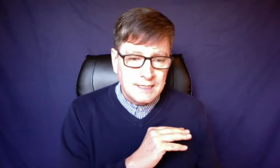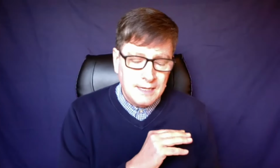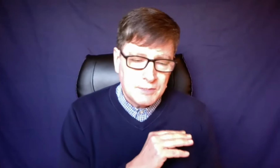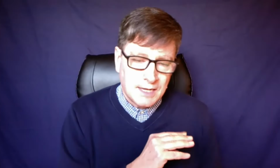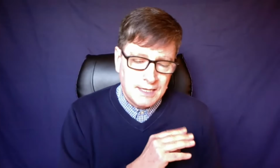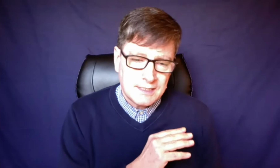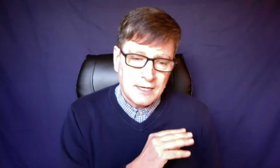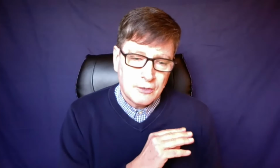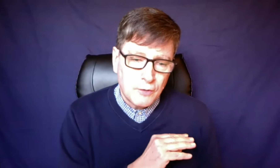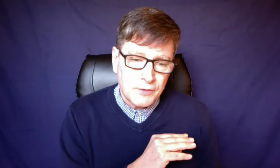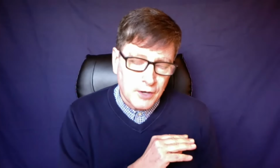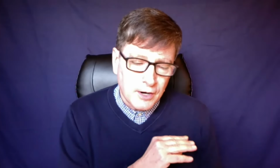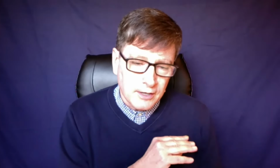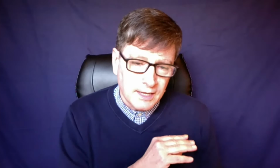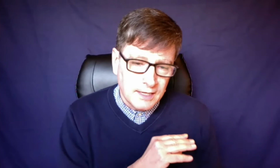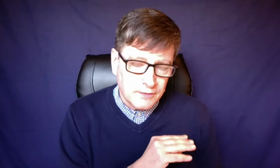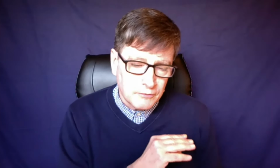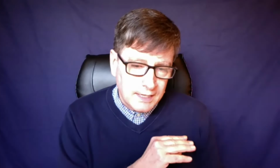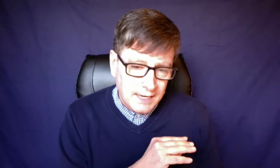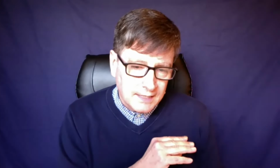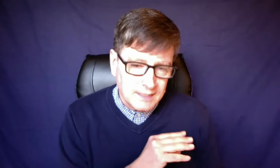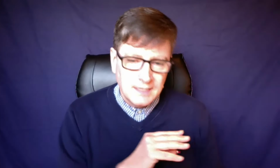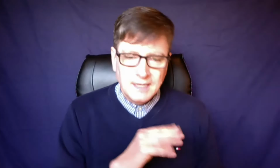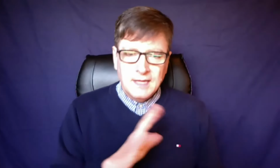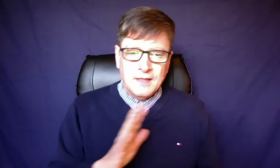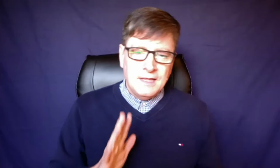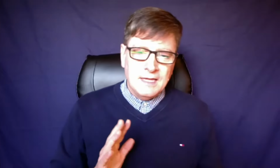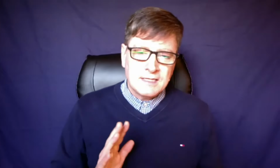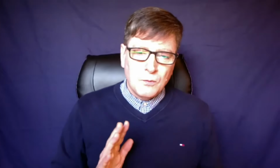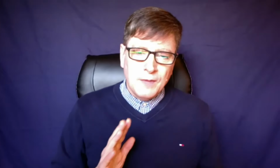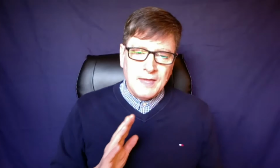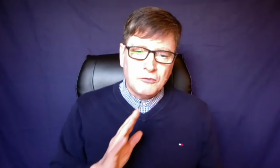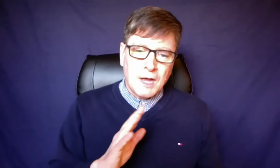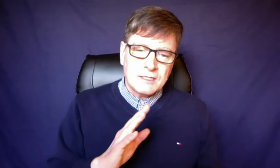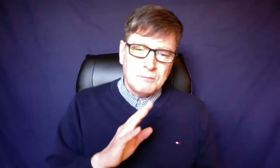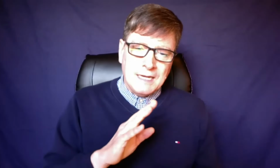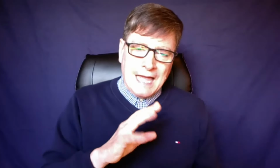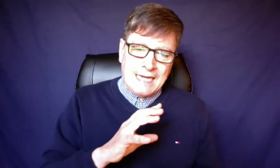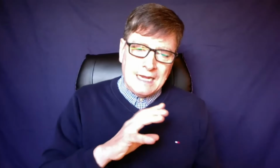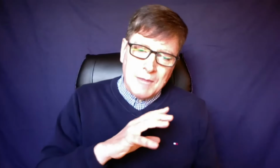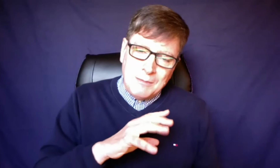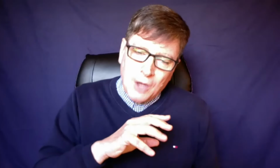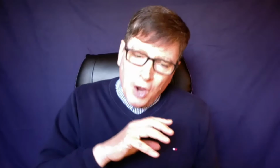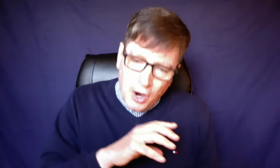cross midline to sign that way so for children who are trying to sign,